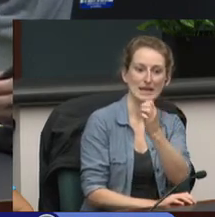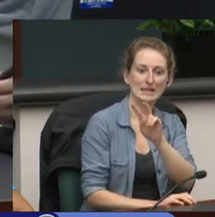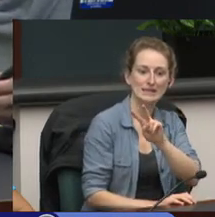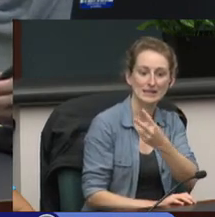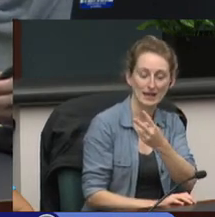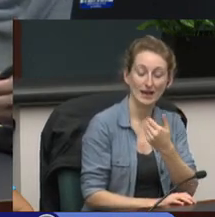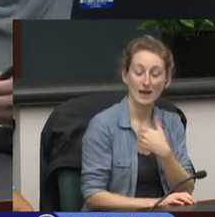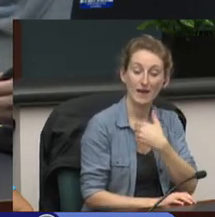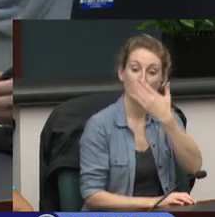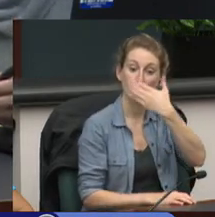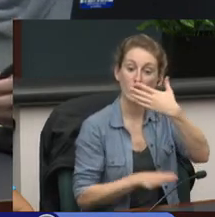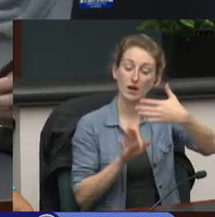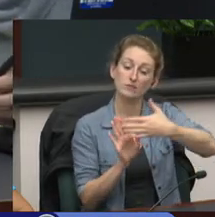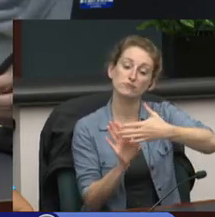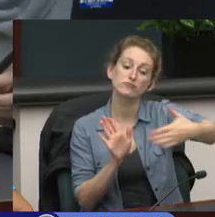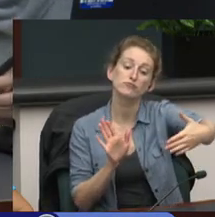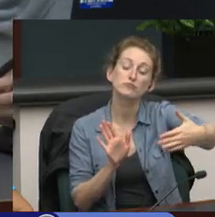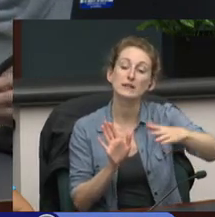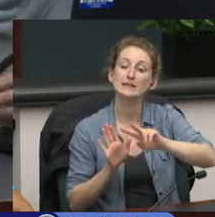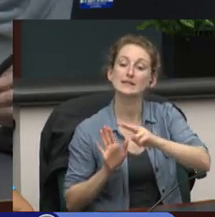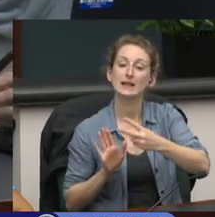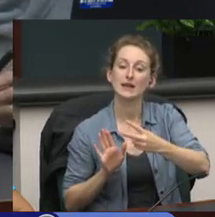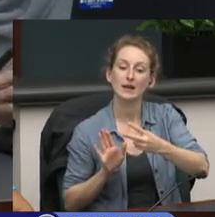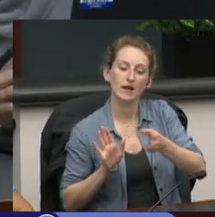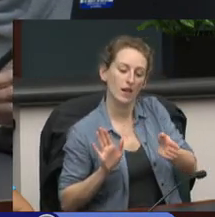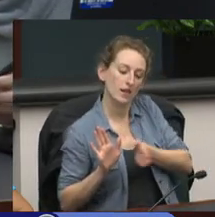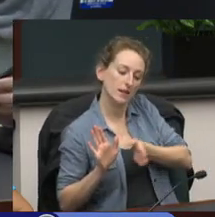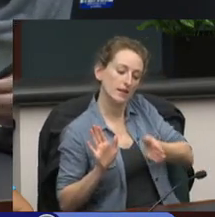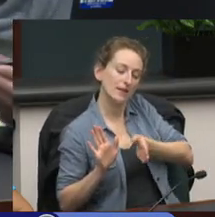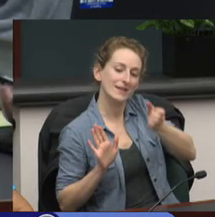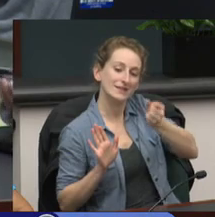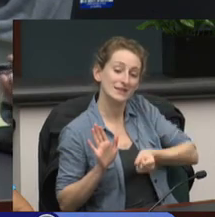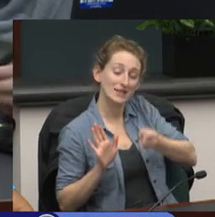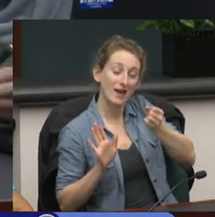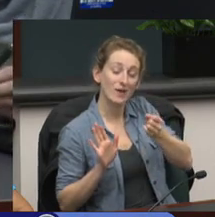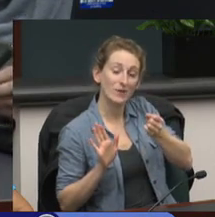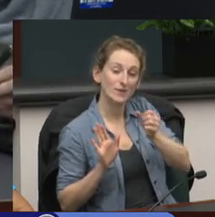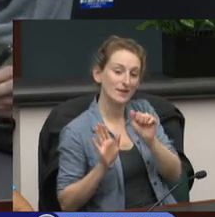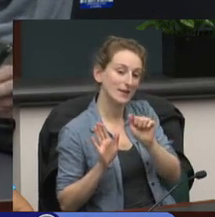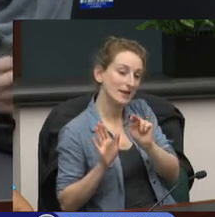then just a small amount of frontage on Anita on the south side that's why they were able to do that subdivision they had